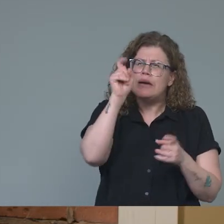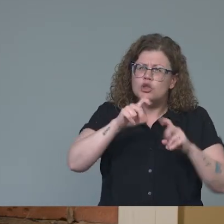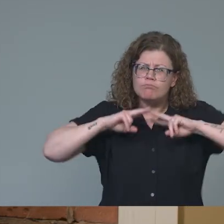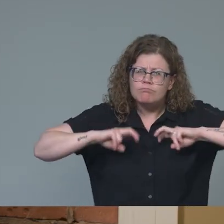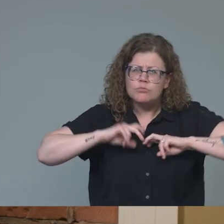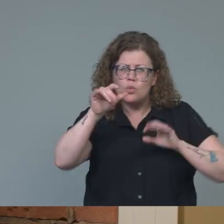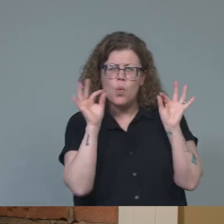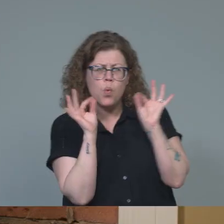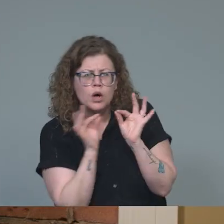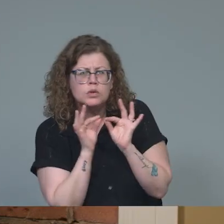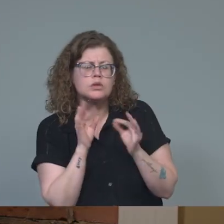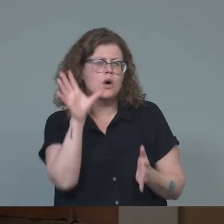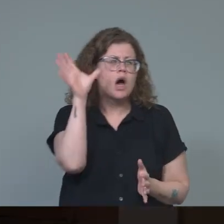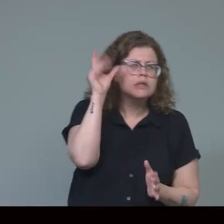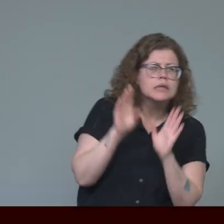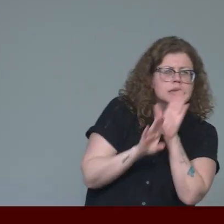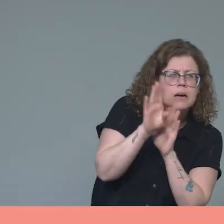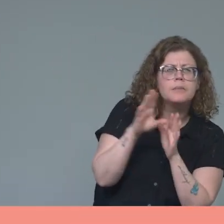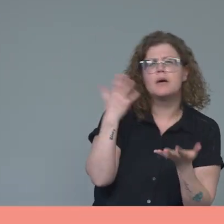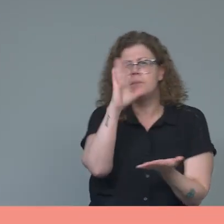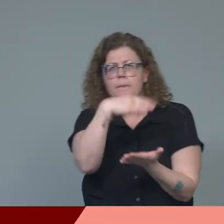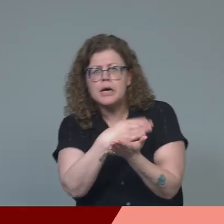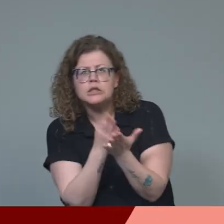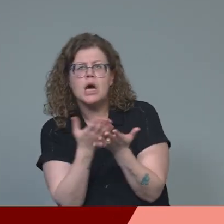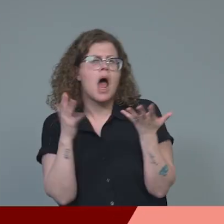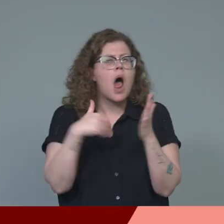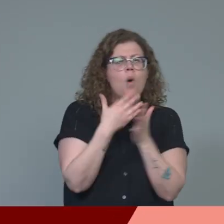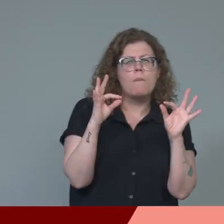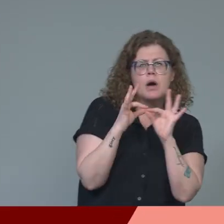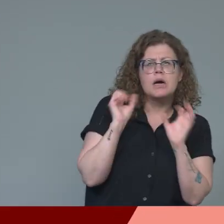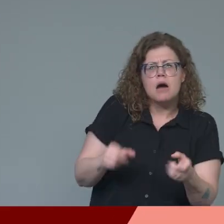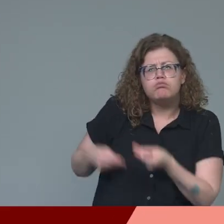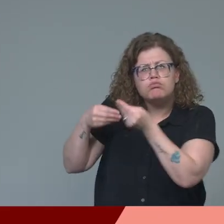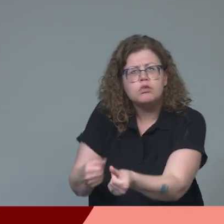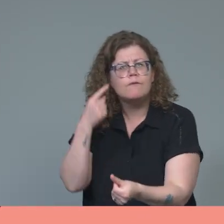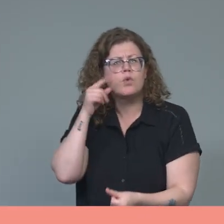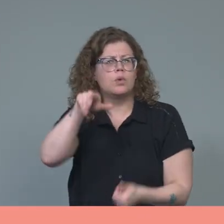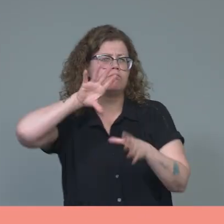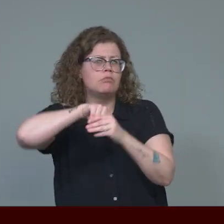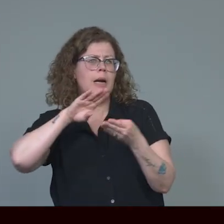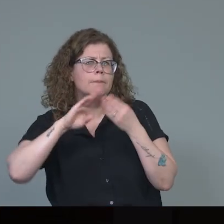Bring it back to yourself in your own practice.